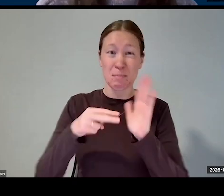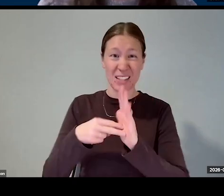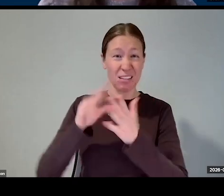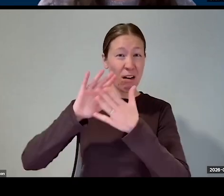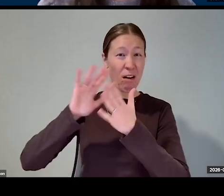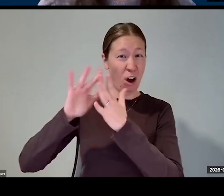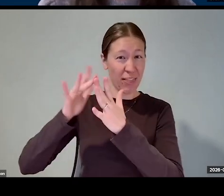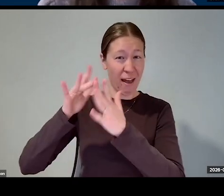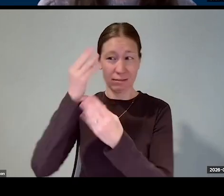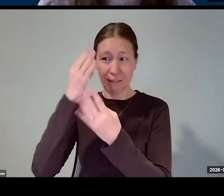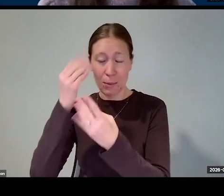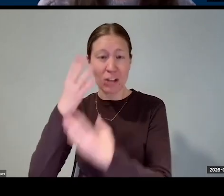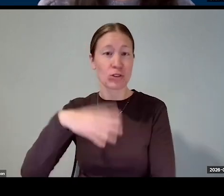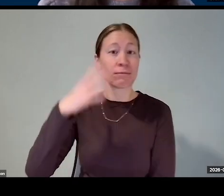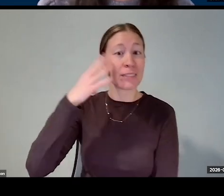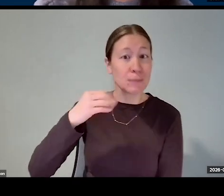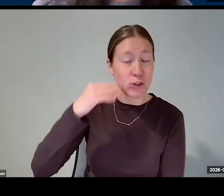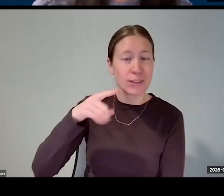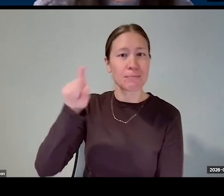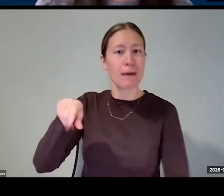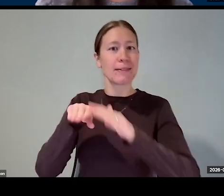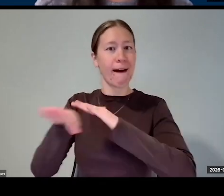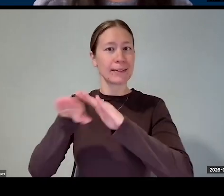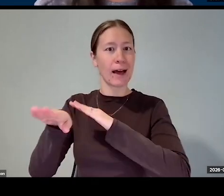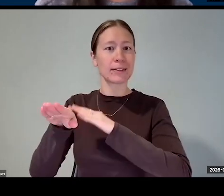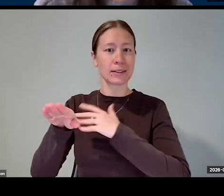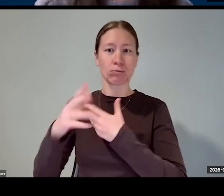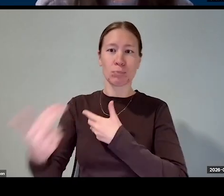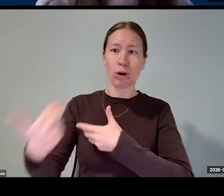and experiences can be accessed, participated in,